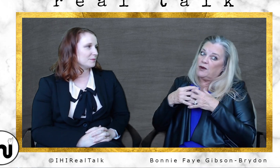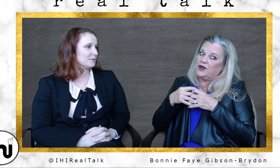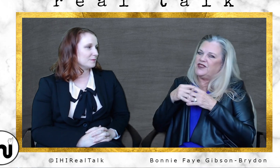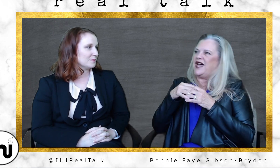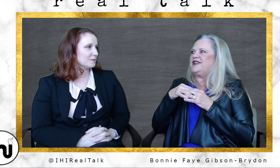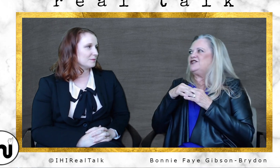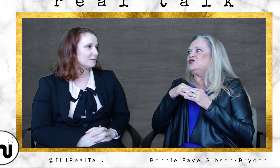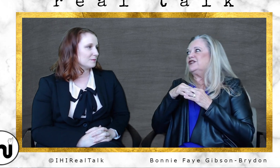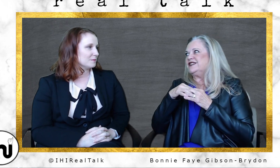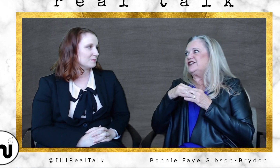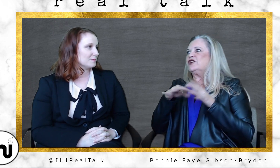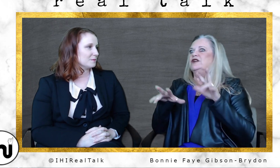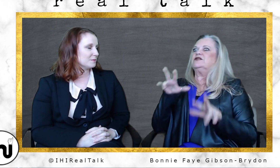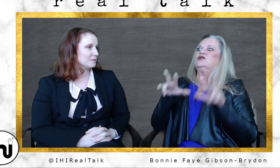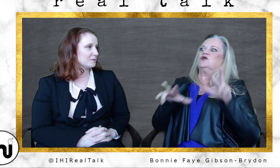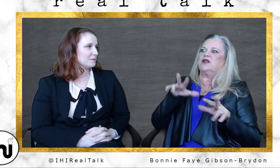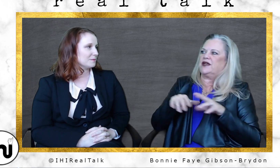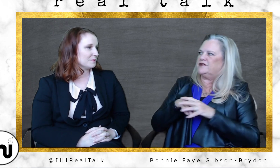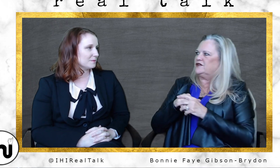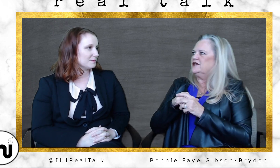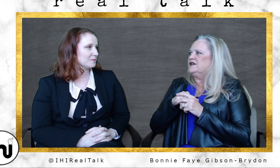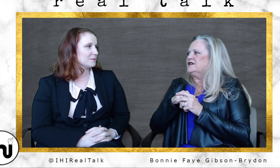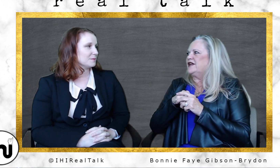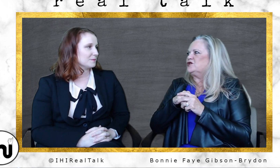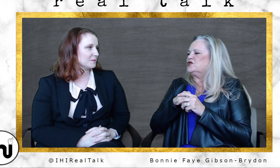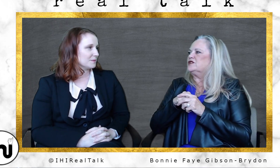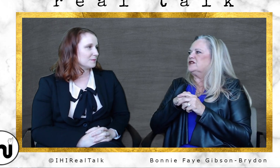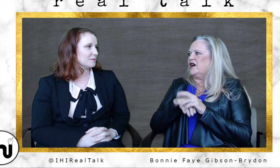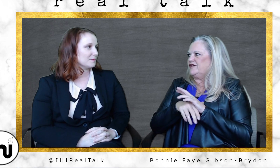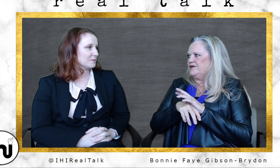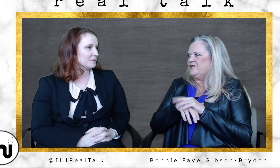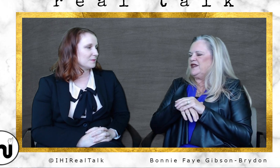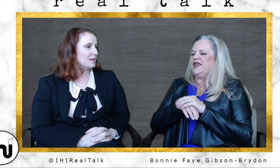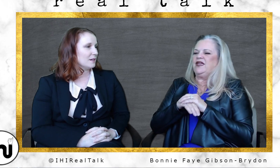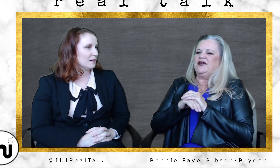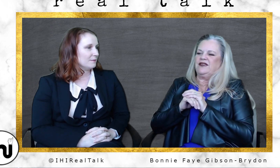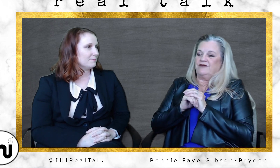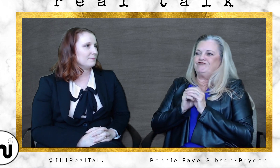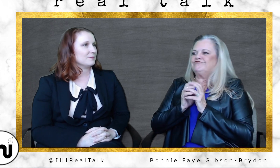with that is you could get there and do a lot of not-so-good stuff.